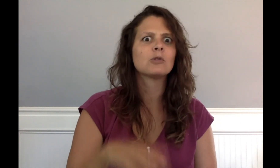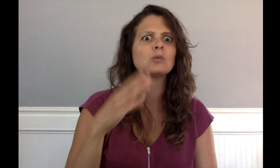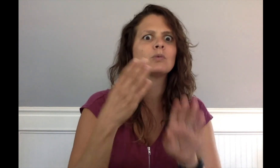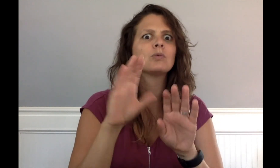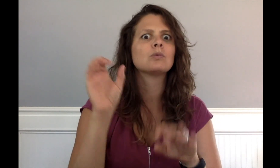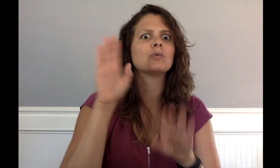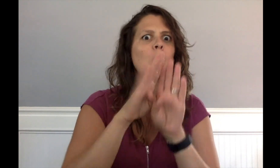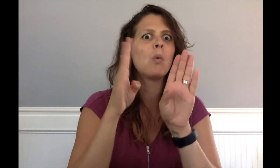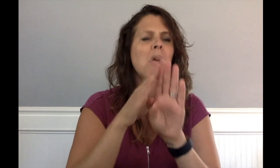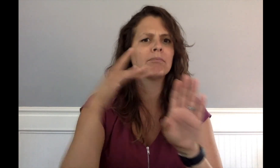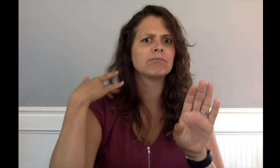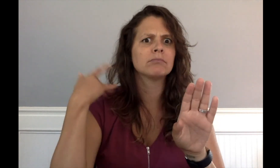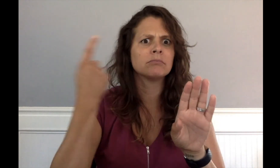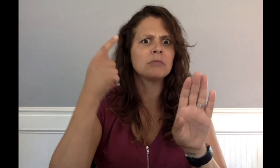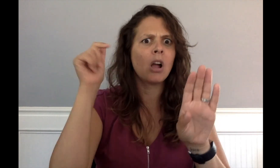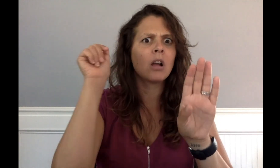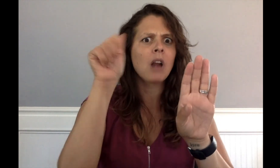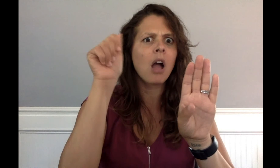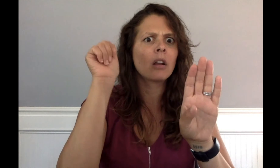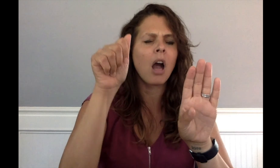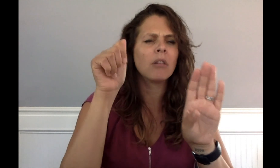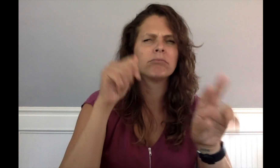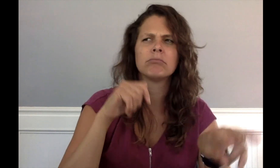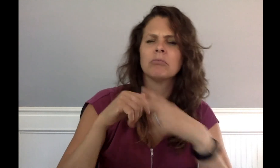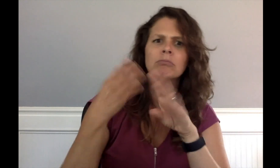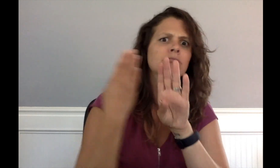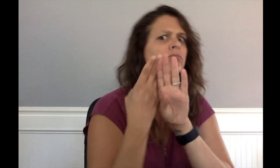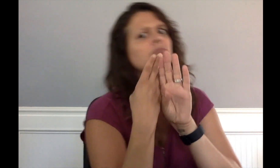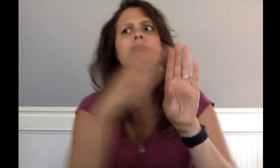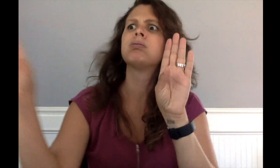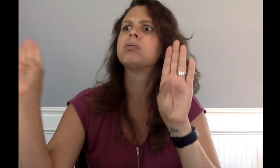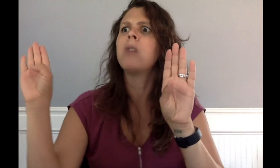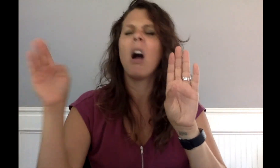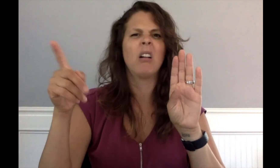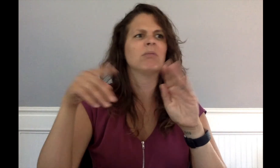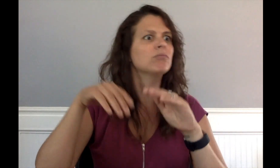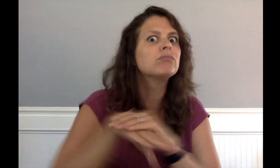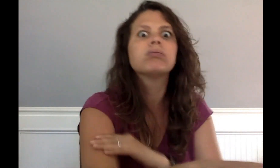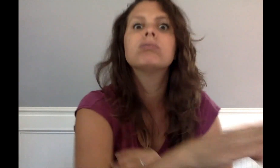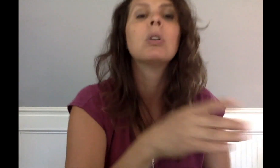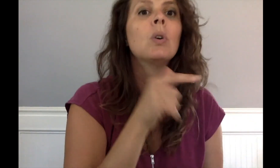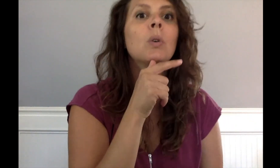A knock; Charlie's door burst open.